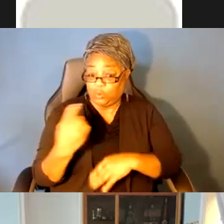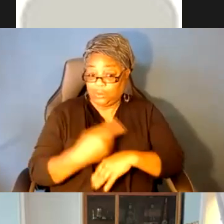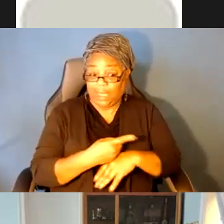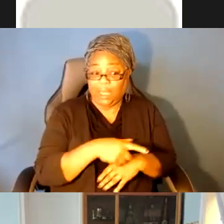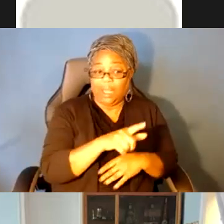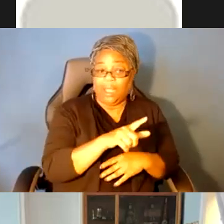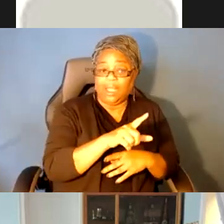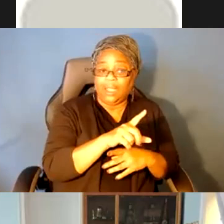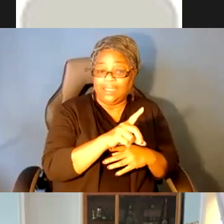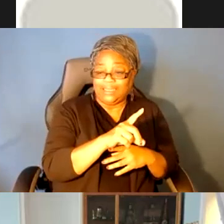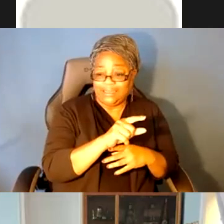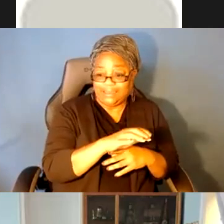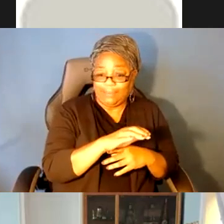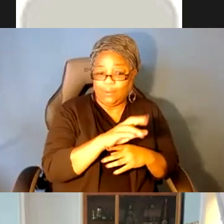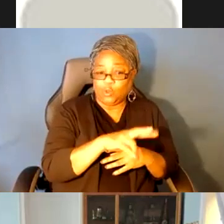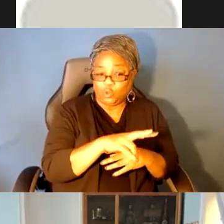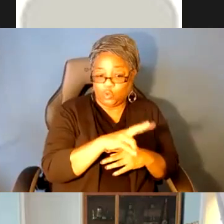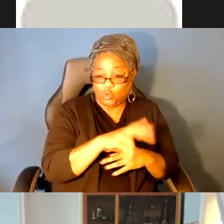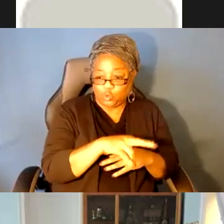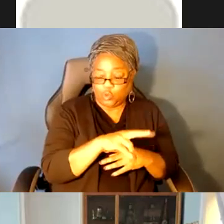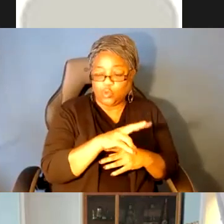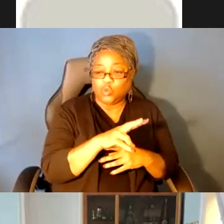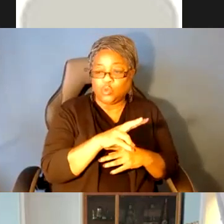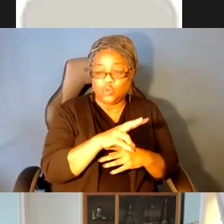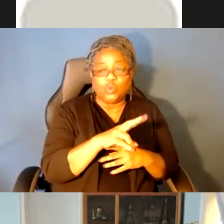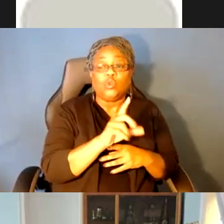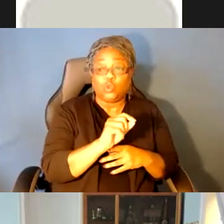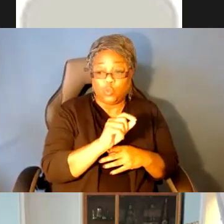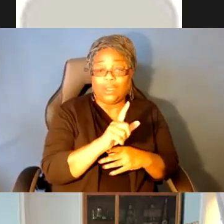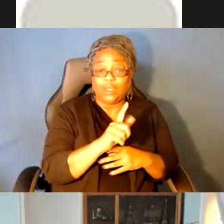It can be any amount of time in between those two dates.